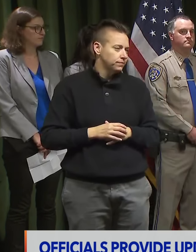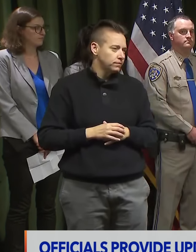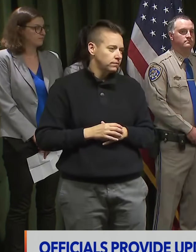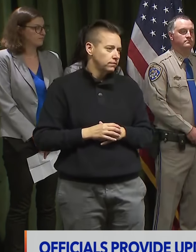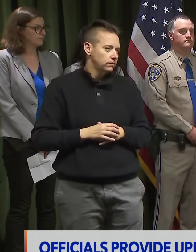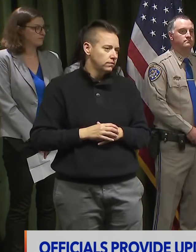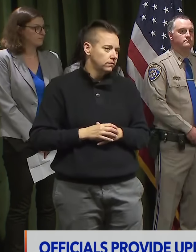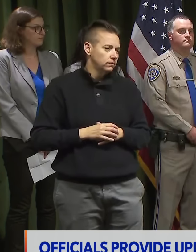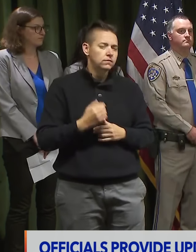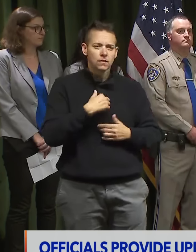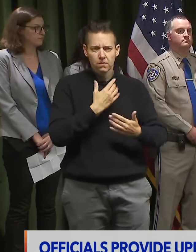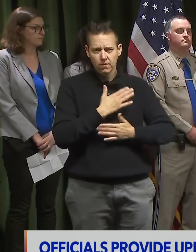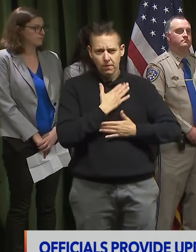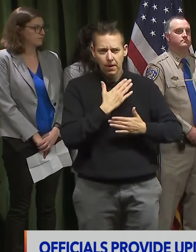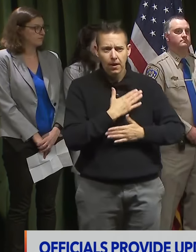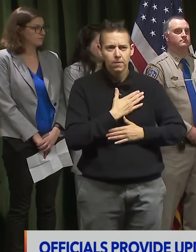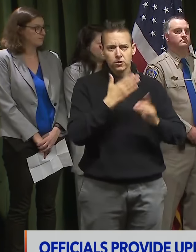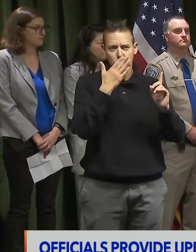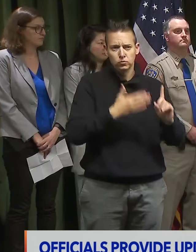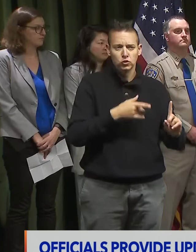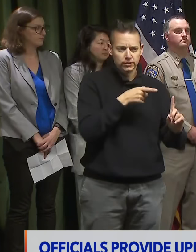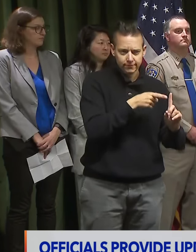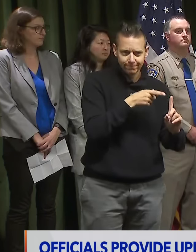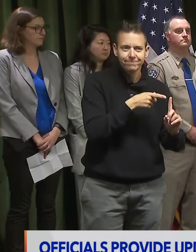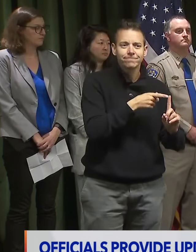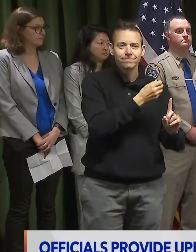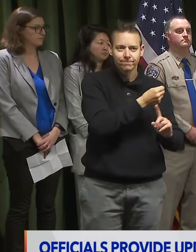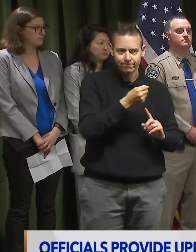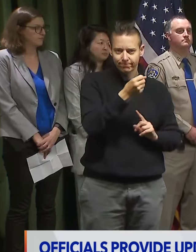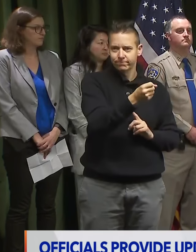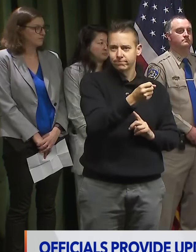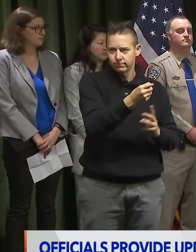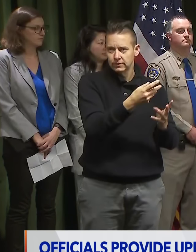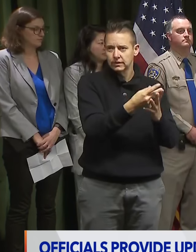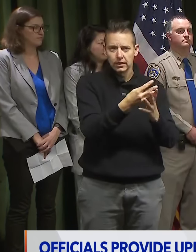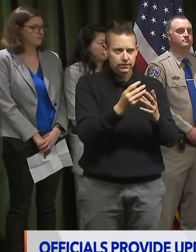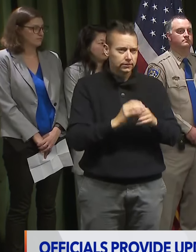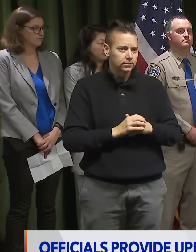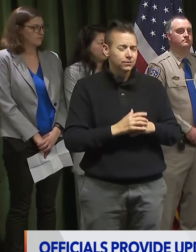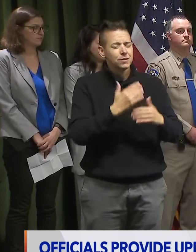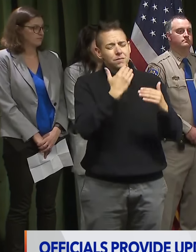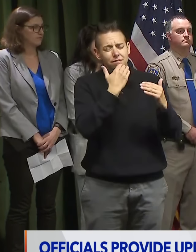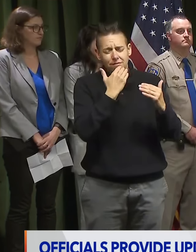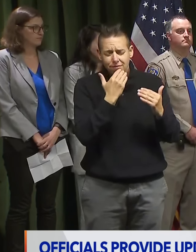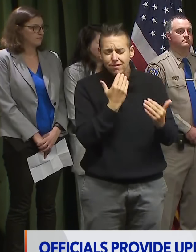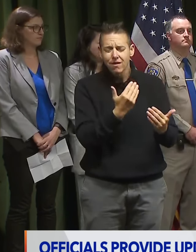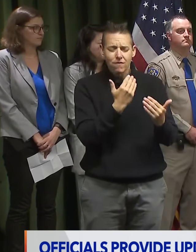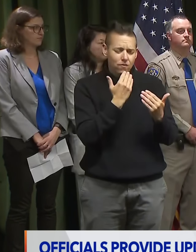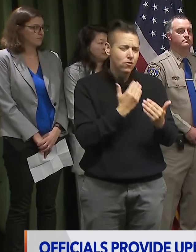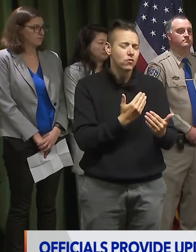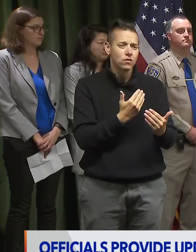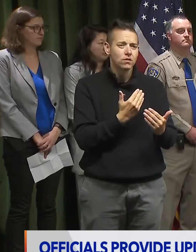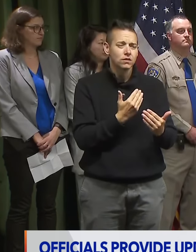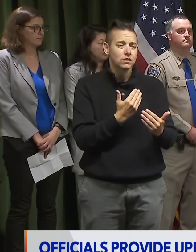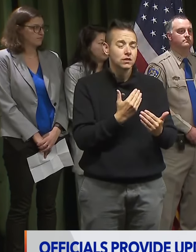NEEDED HELP OUT ON THE STREET. AT THE END OF THE DAY. I'M VERY HAPPY THAT THIS PERSON IS